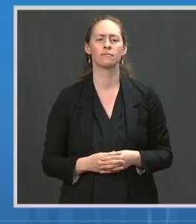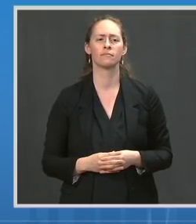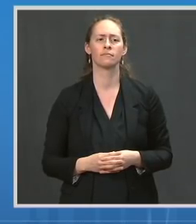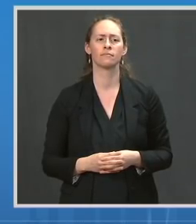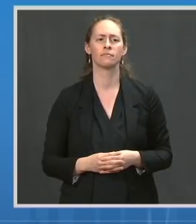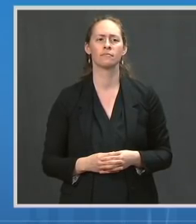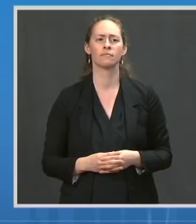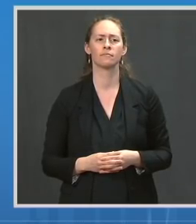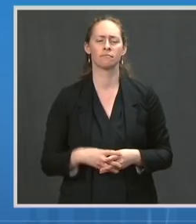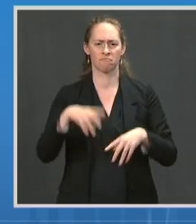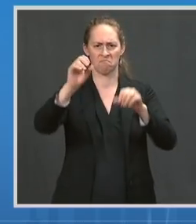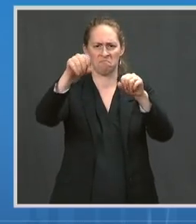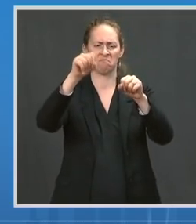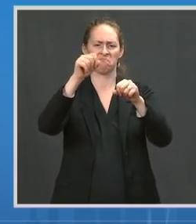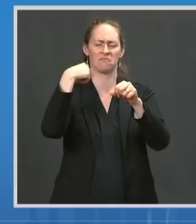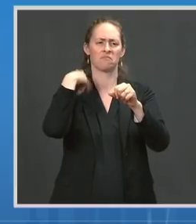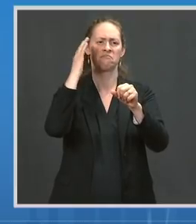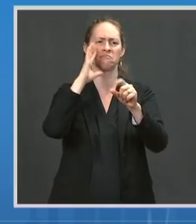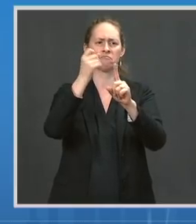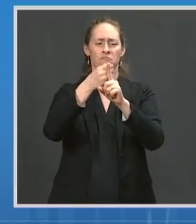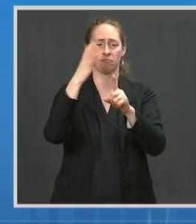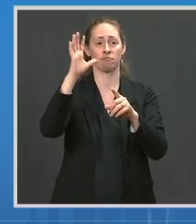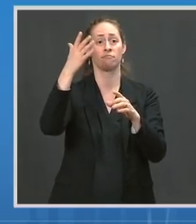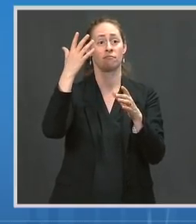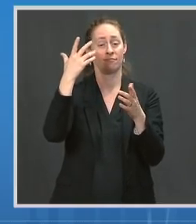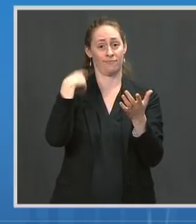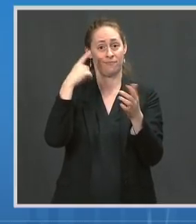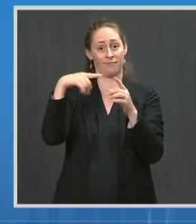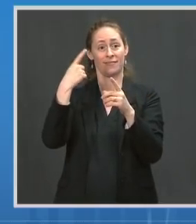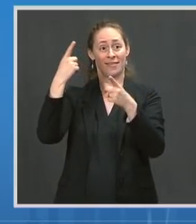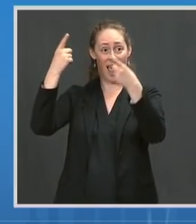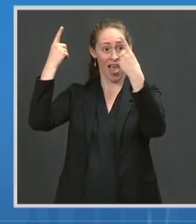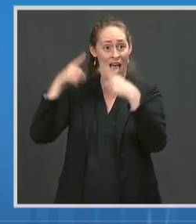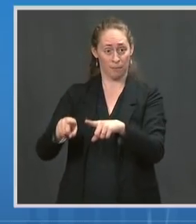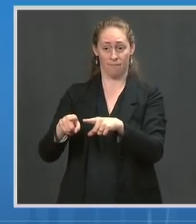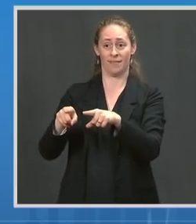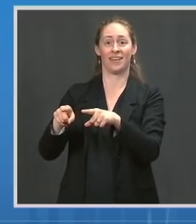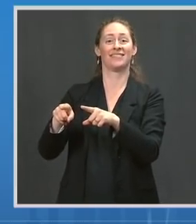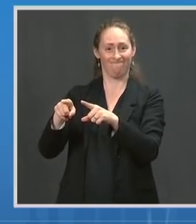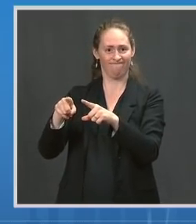we recognize that, for some people, it will raise questions. And we want to answer those questions,